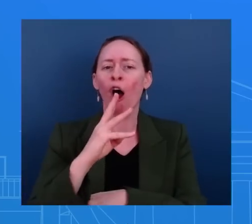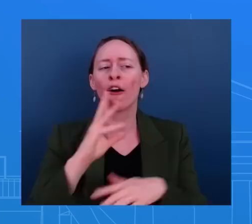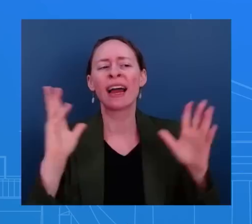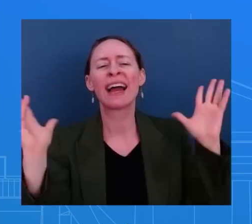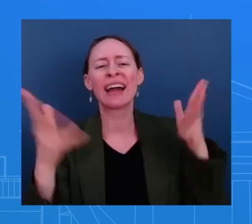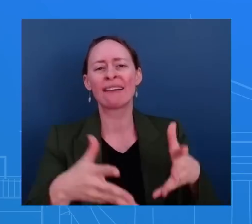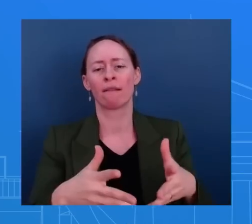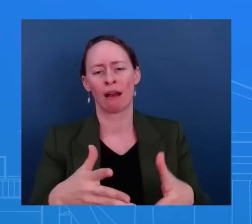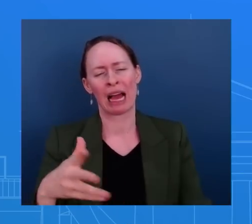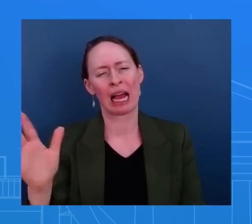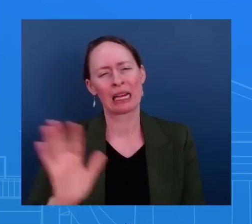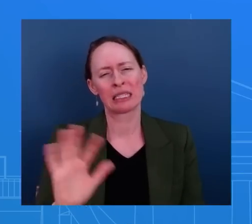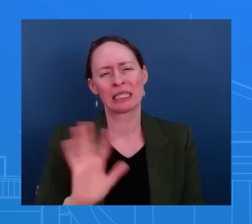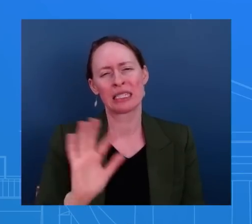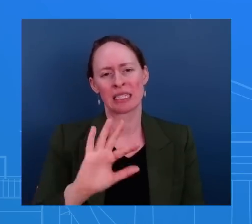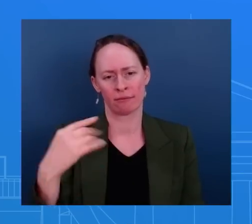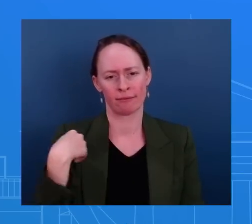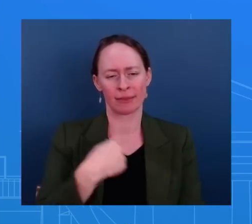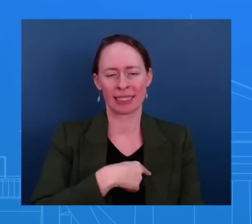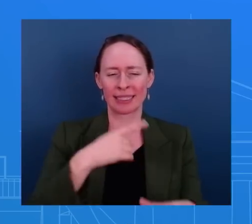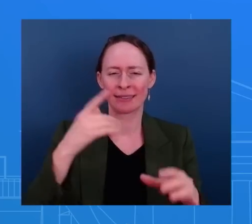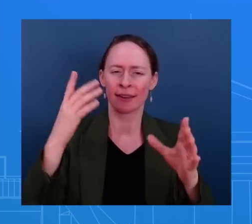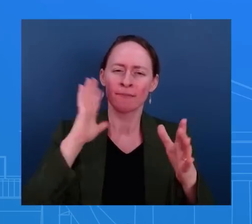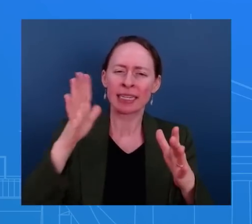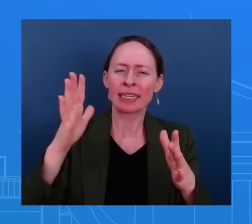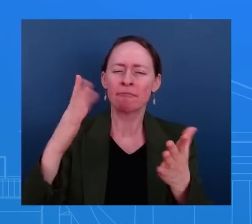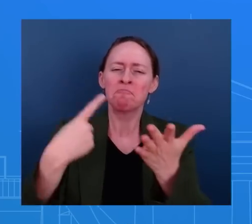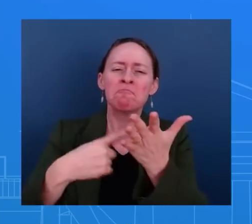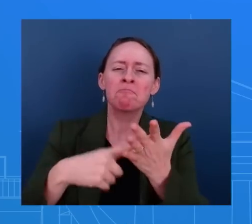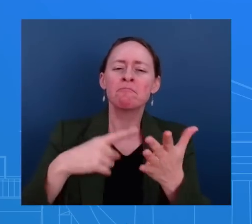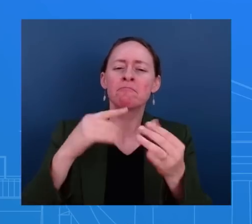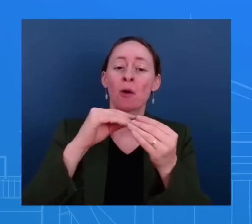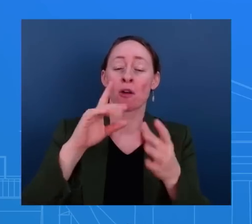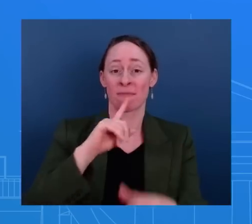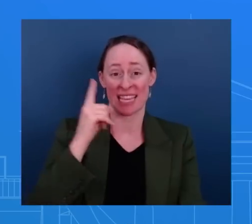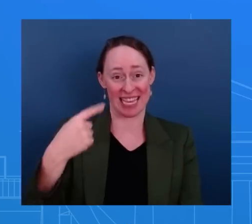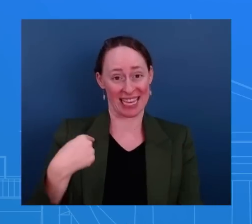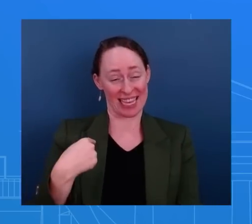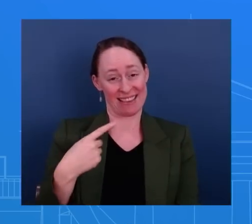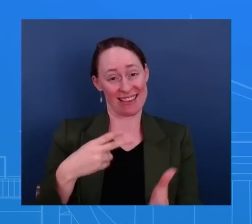that they have the responsibility. These are private companies, so we -- we're also mindful of that too.